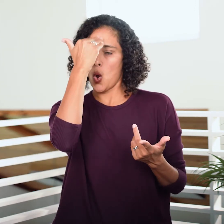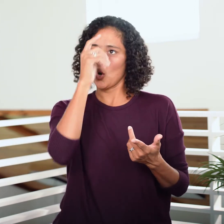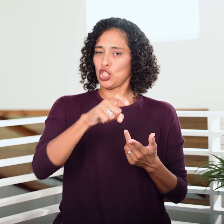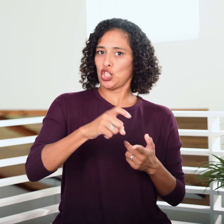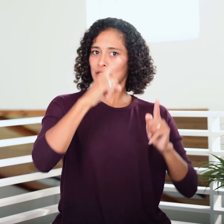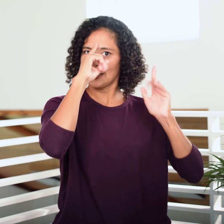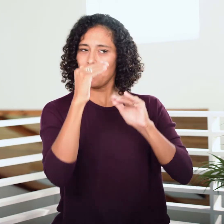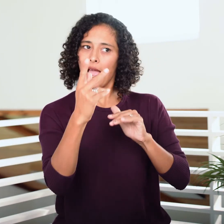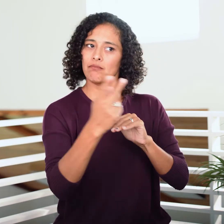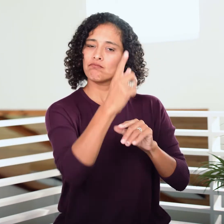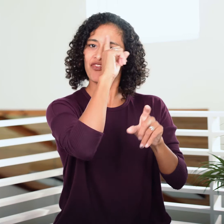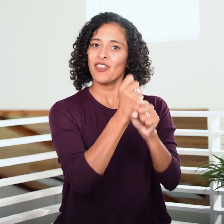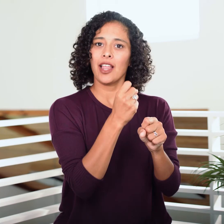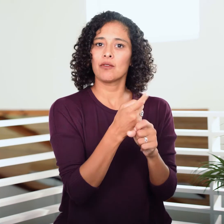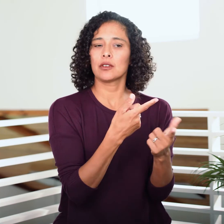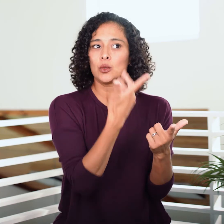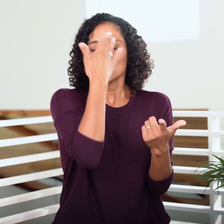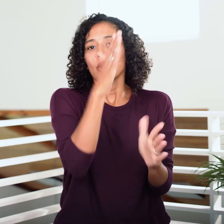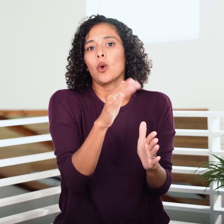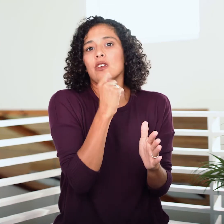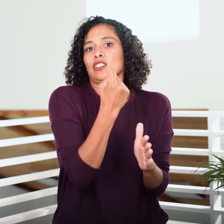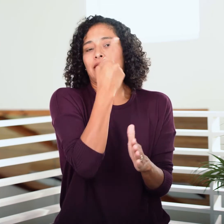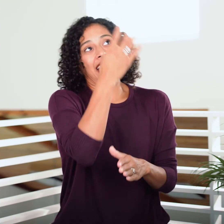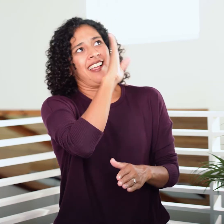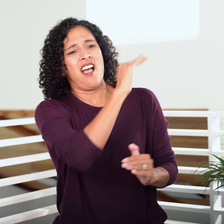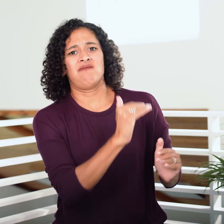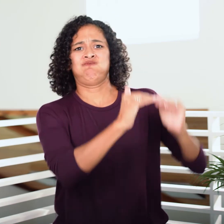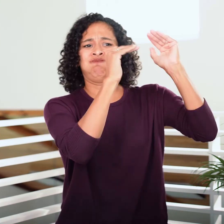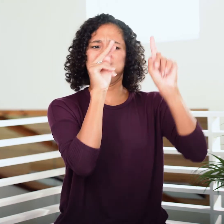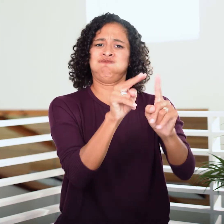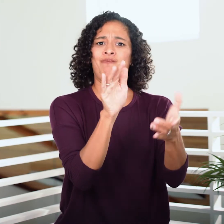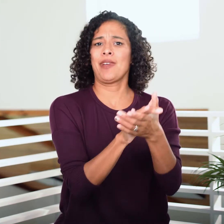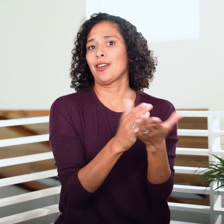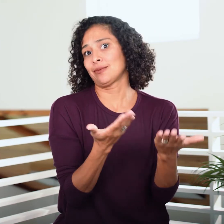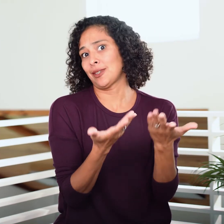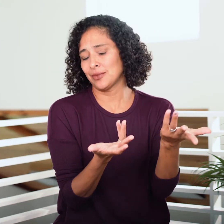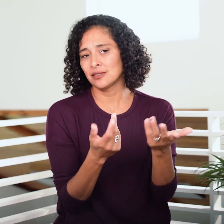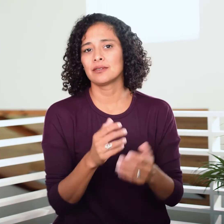to expect more from their husbands, despite God’s high view of marriage.